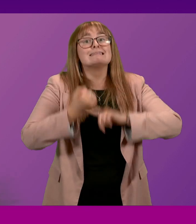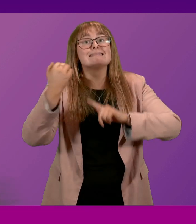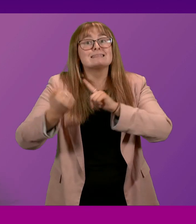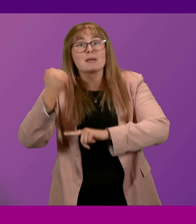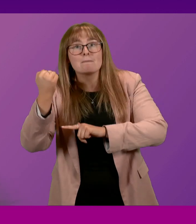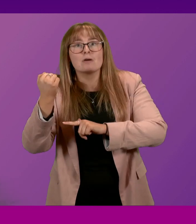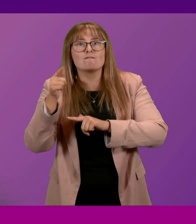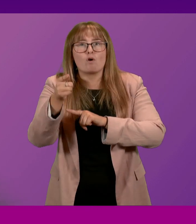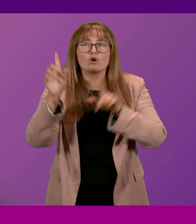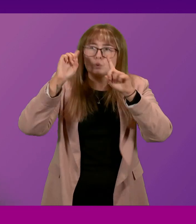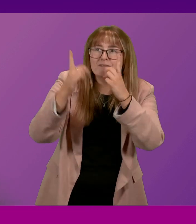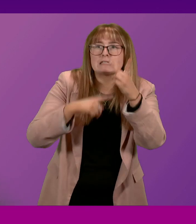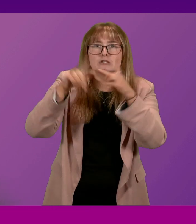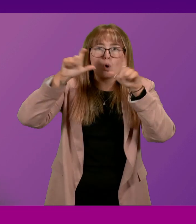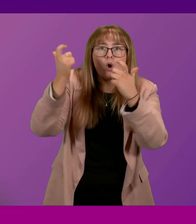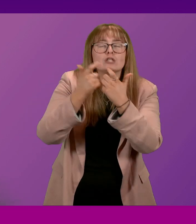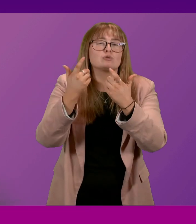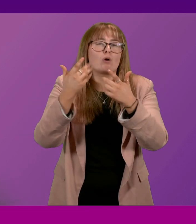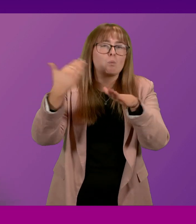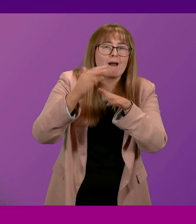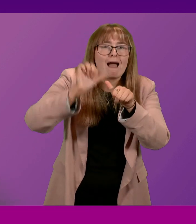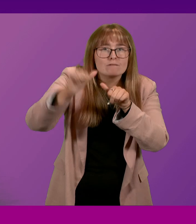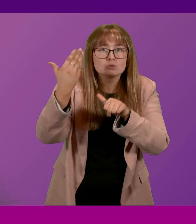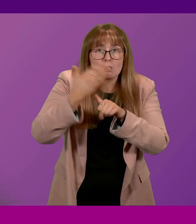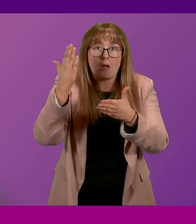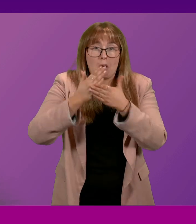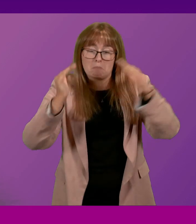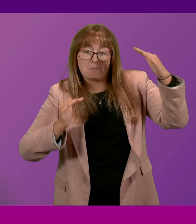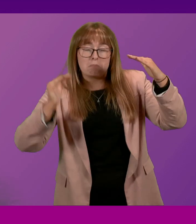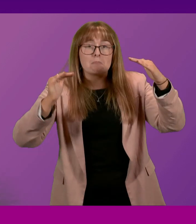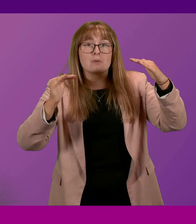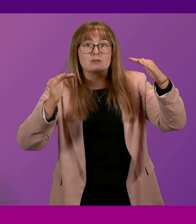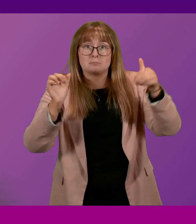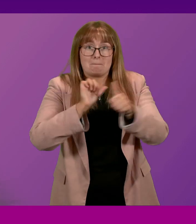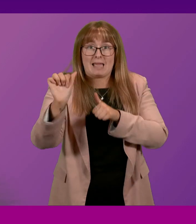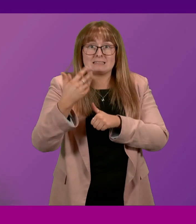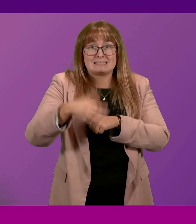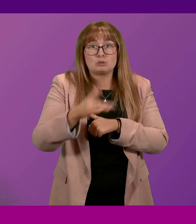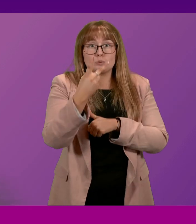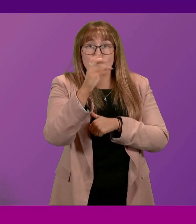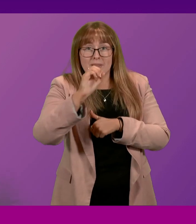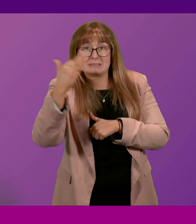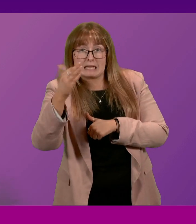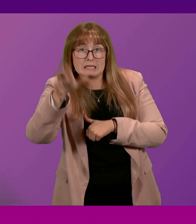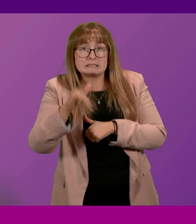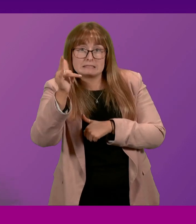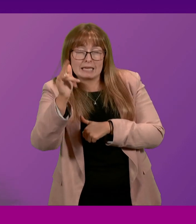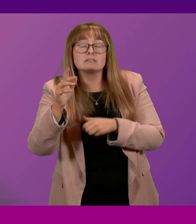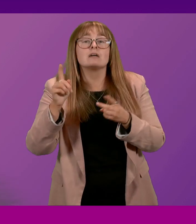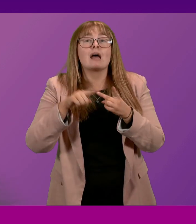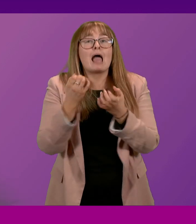has reduced by 60 per cent since 2009-10, with 92.8 per cent of school leavers being in